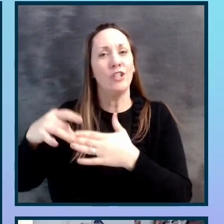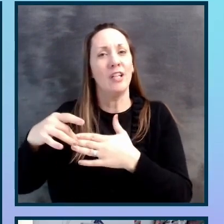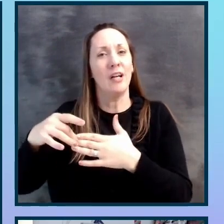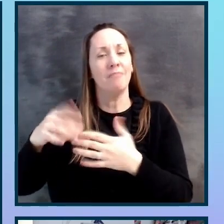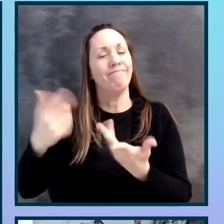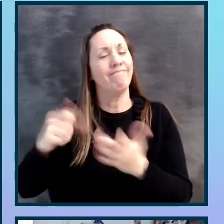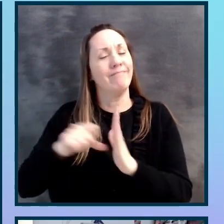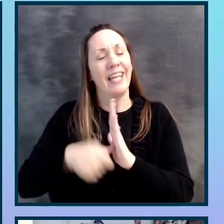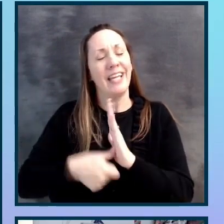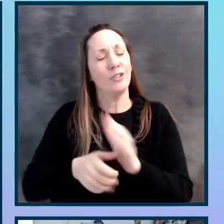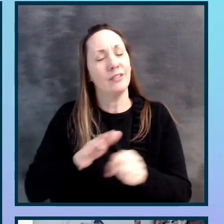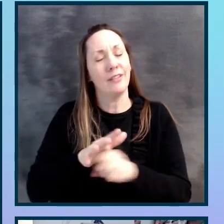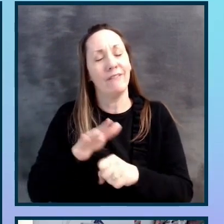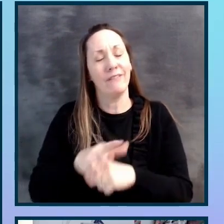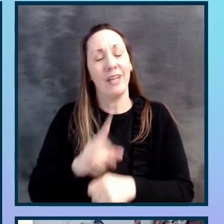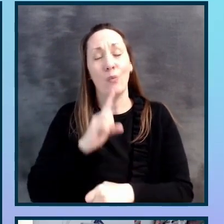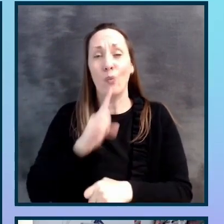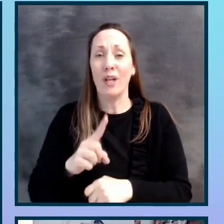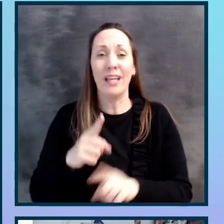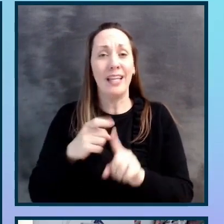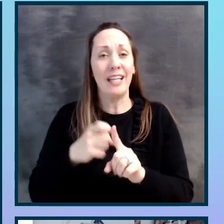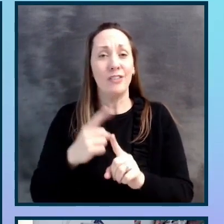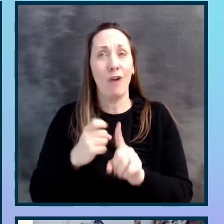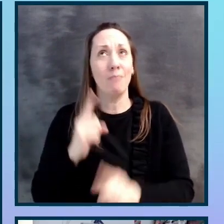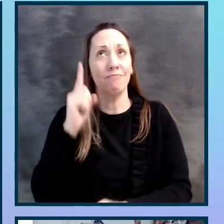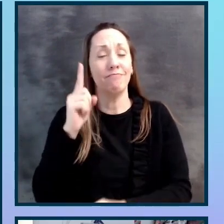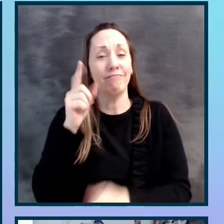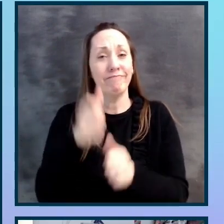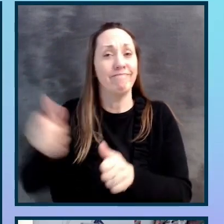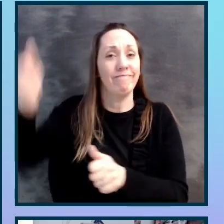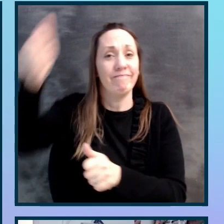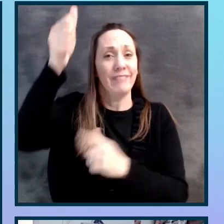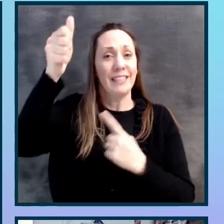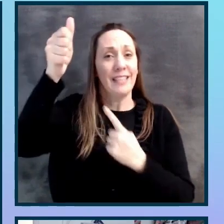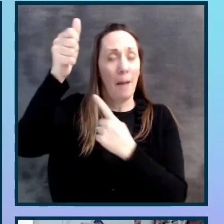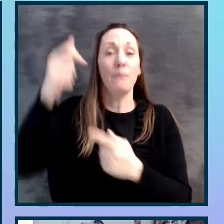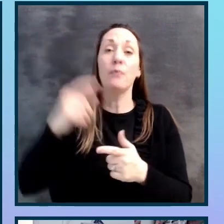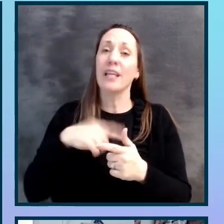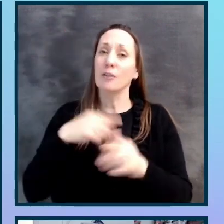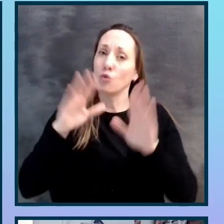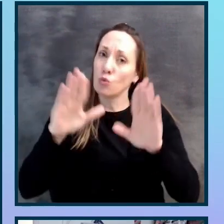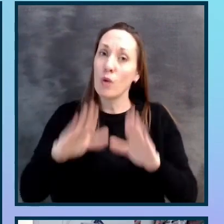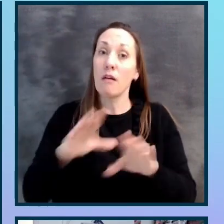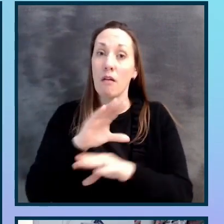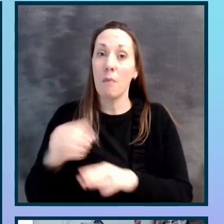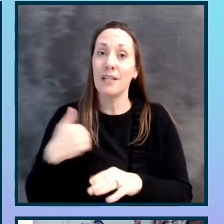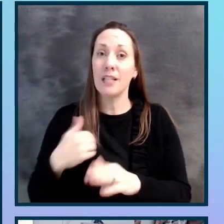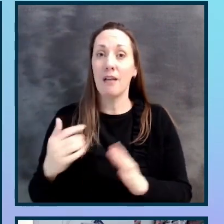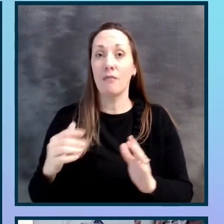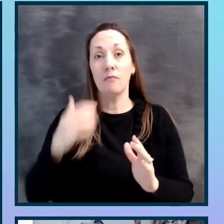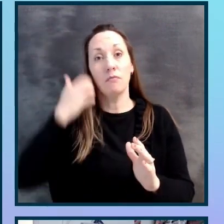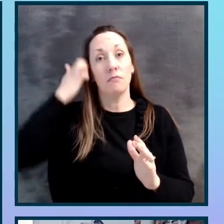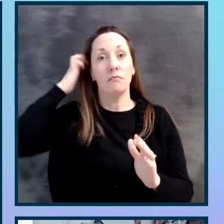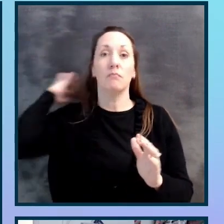that it really needs to come from the top. It's great that companies have small grassroot initiatives